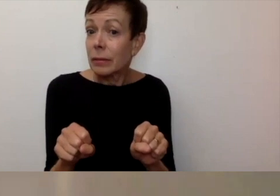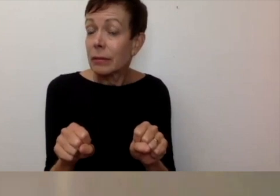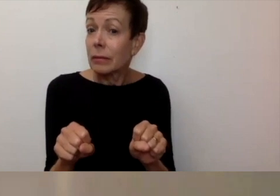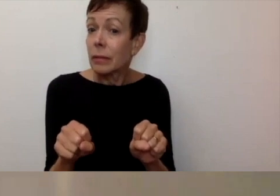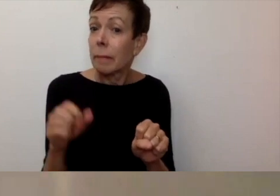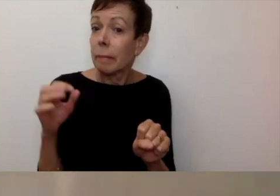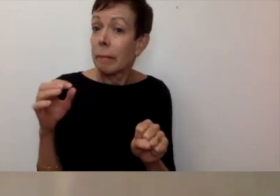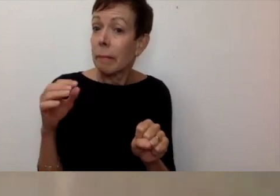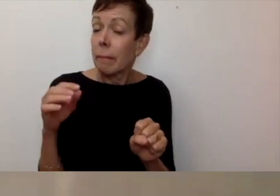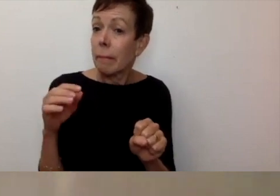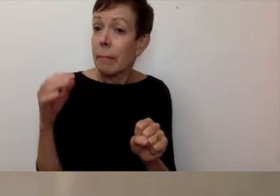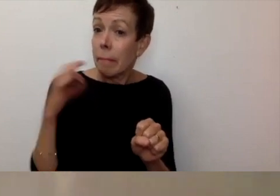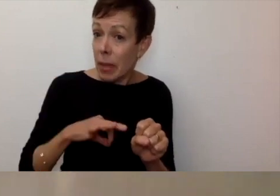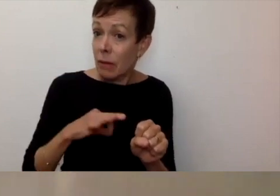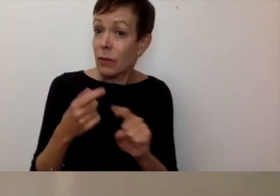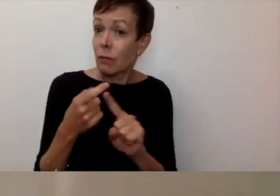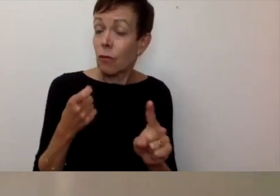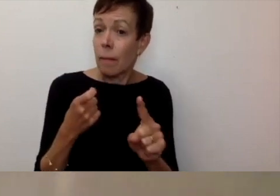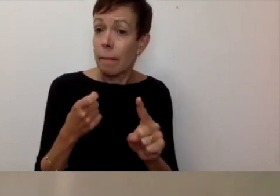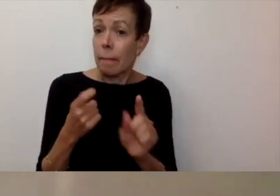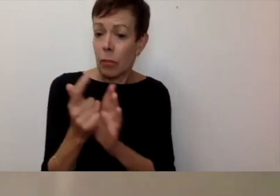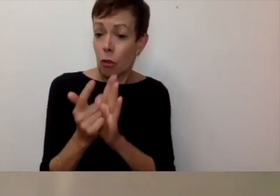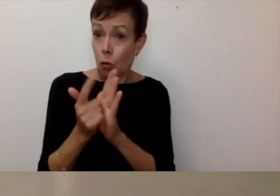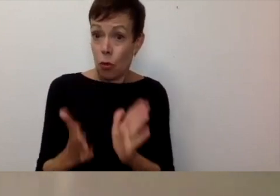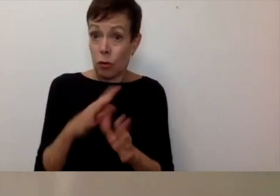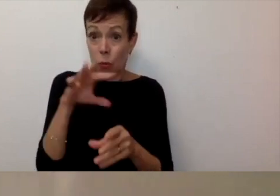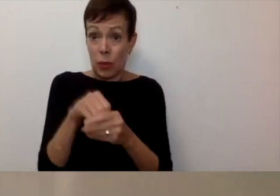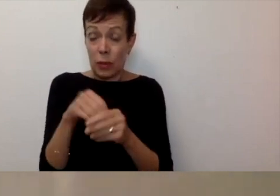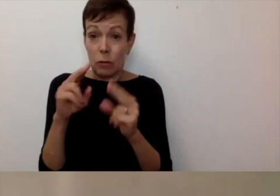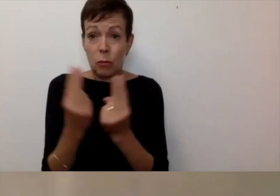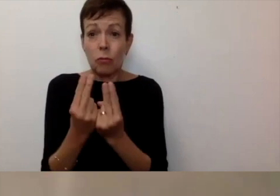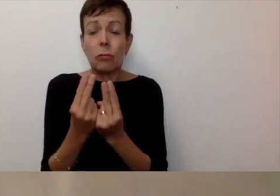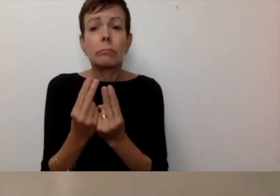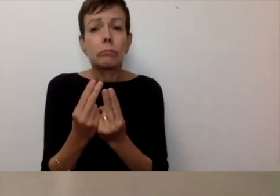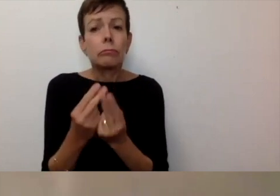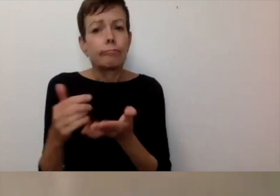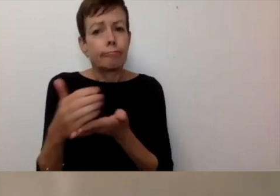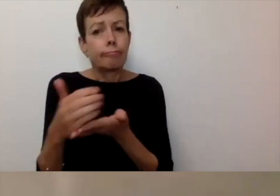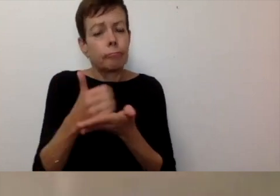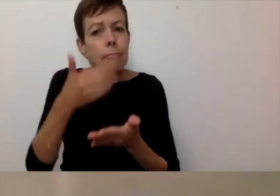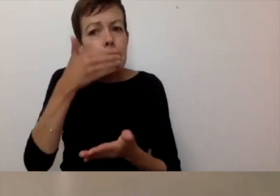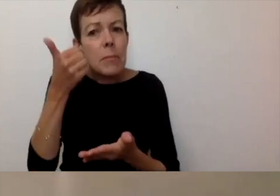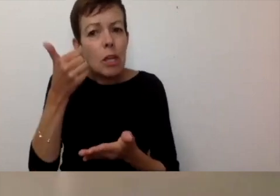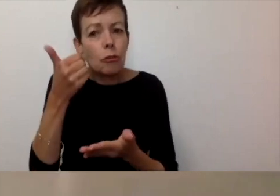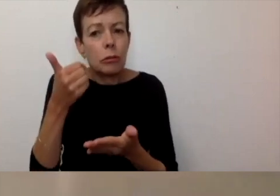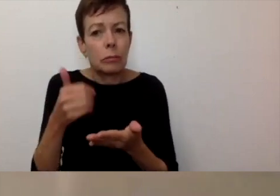union and the contracts to get a better uh salary remuneration fees on aurora et cetera so that is the